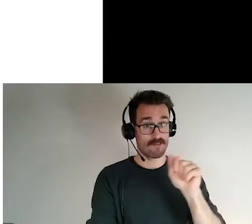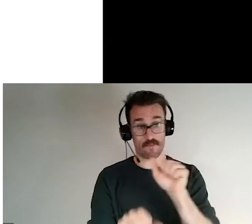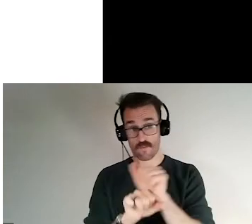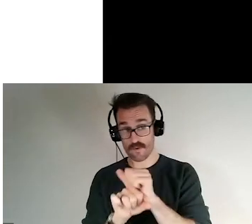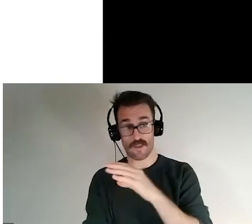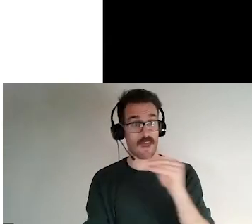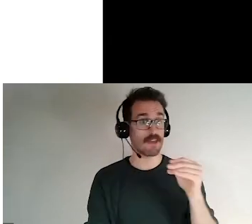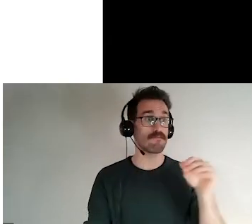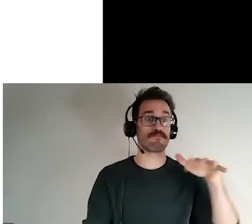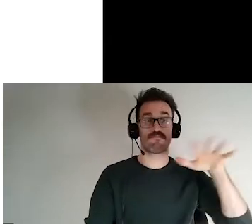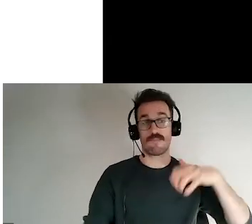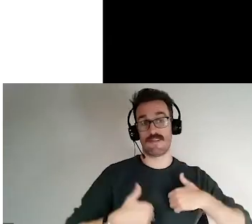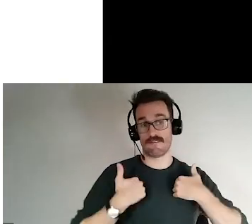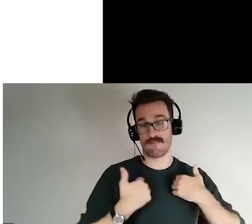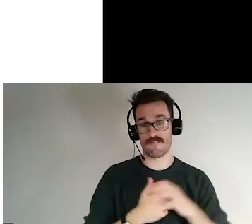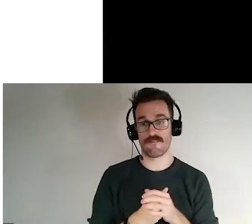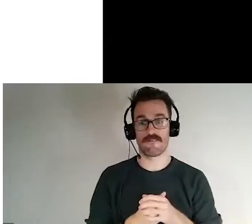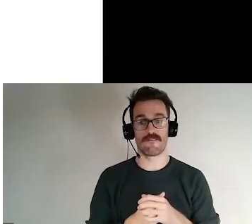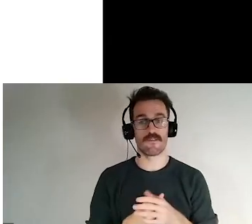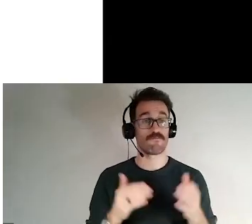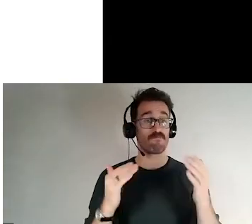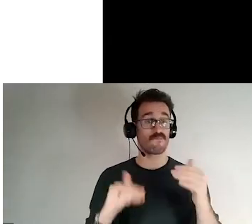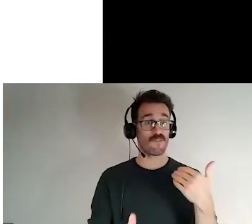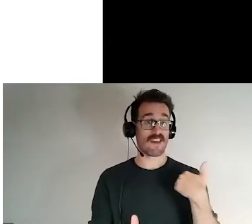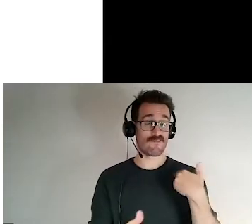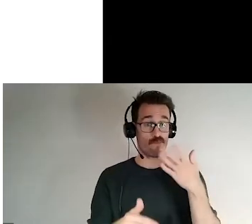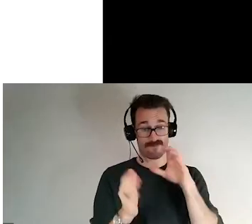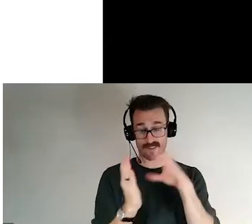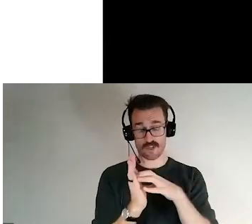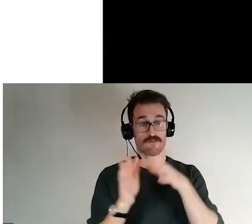additional section of disclosing your condition. Here we don't provide any advice it's simply